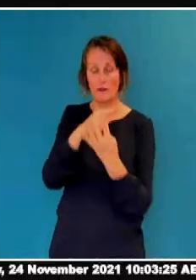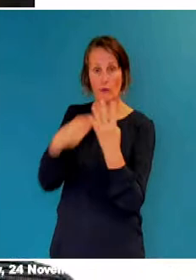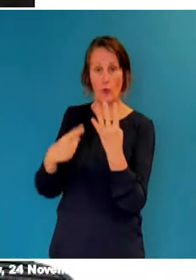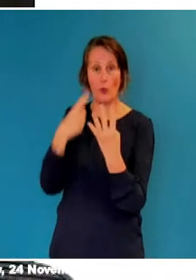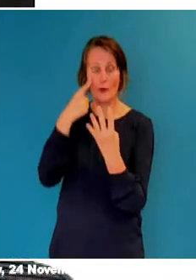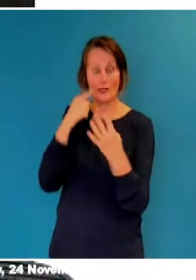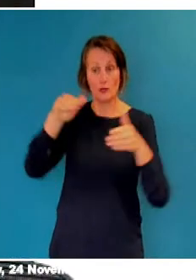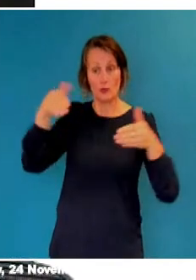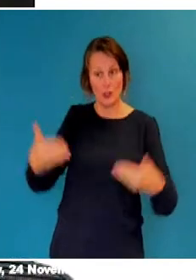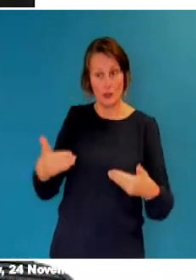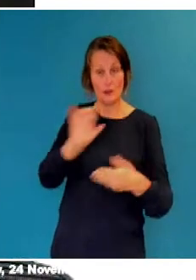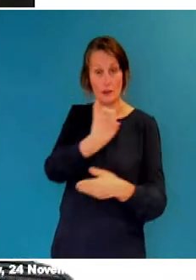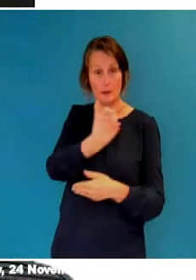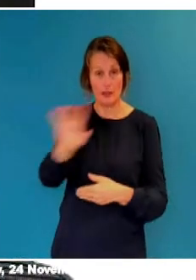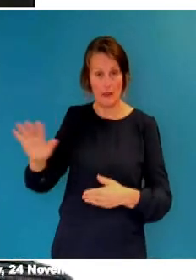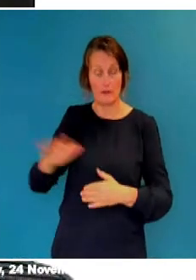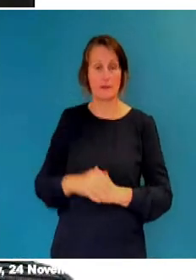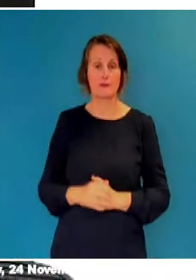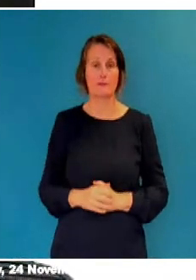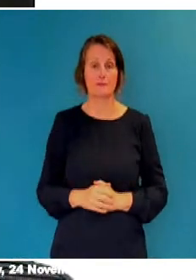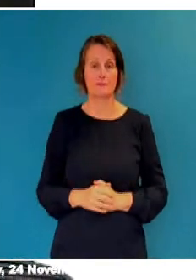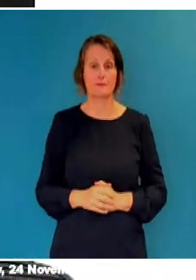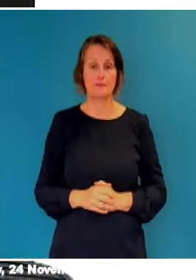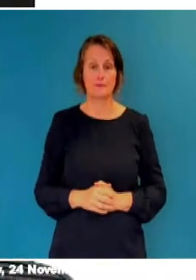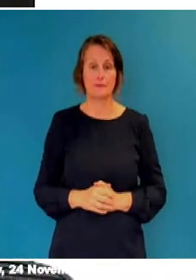and beginning with Ms Kruger from Accenture.